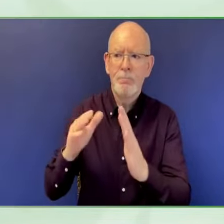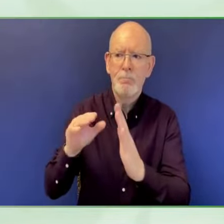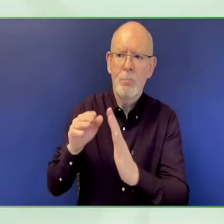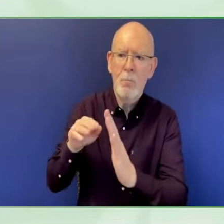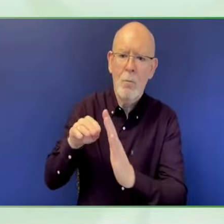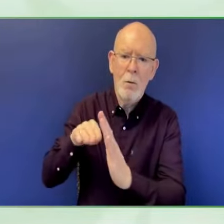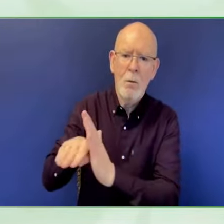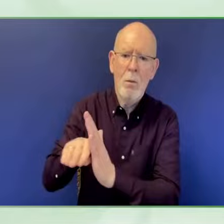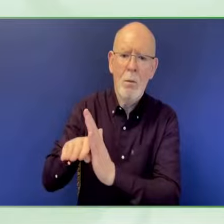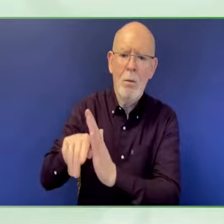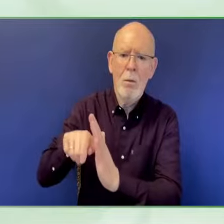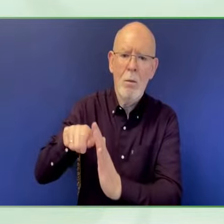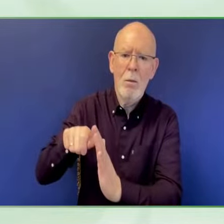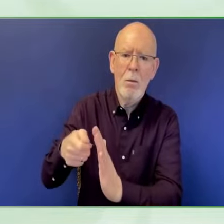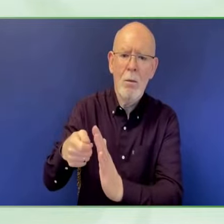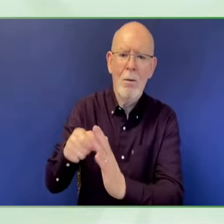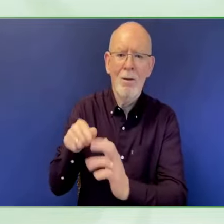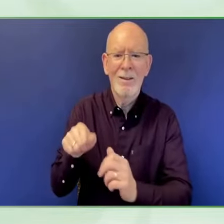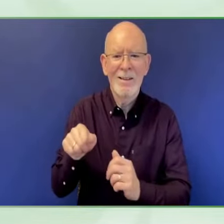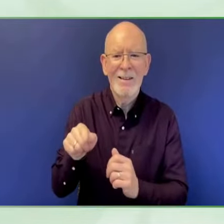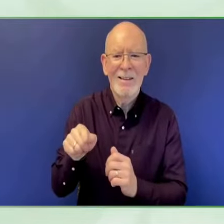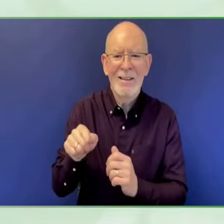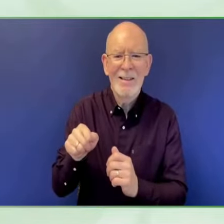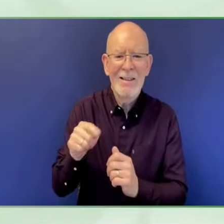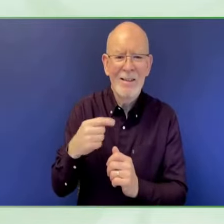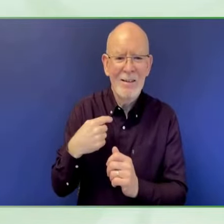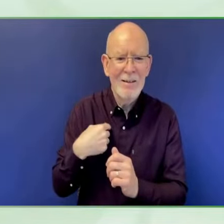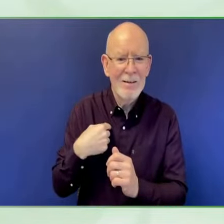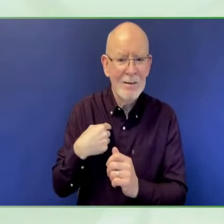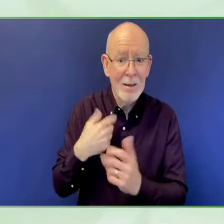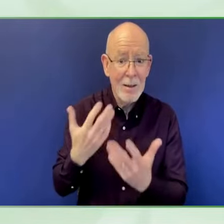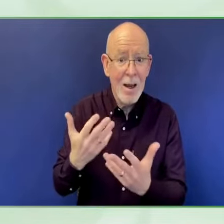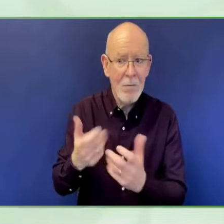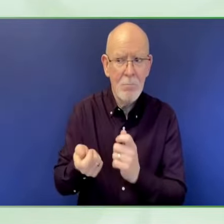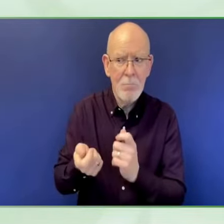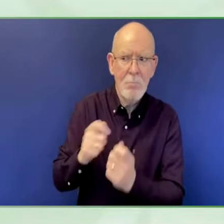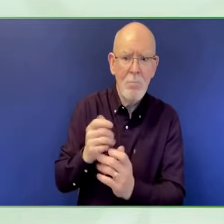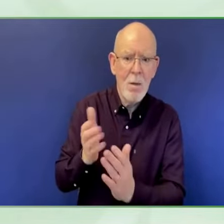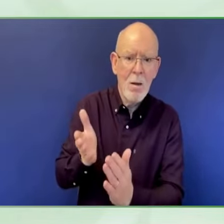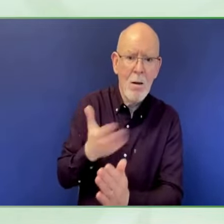We all know that still too many persons with disability live in